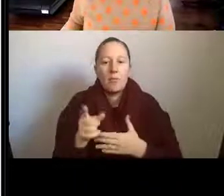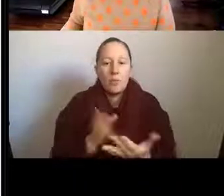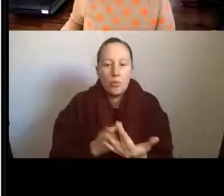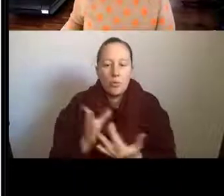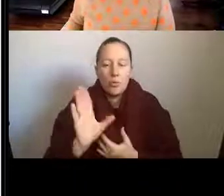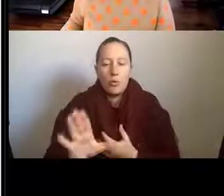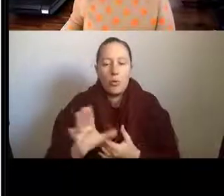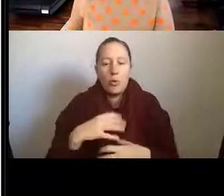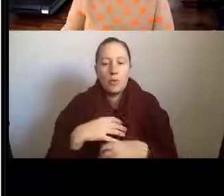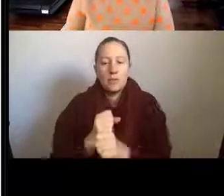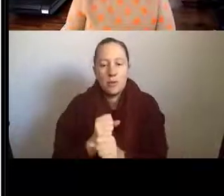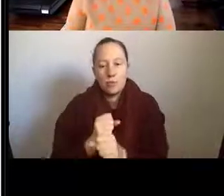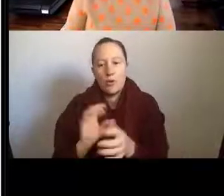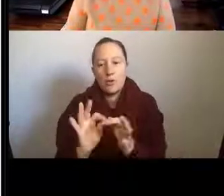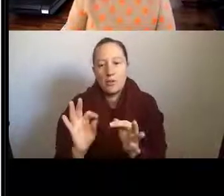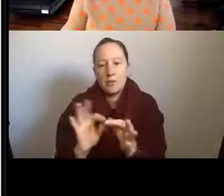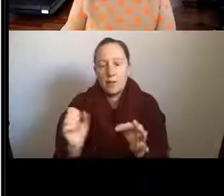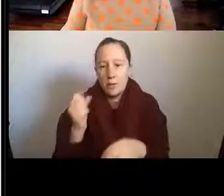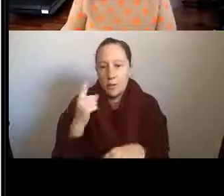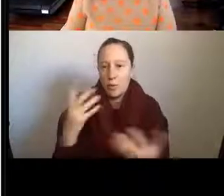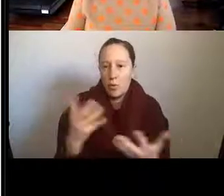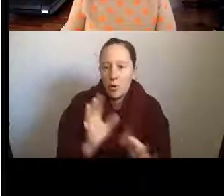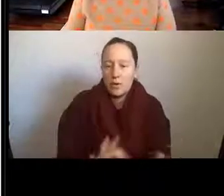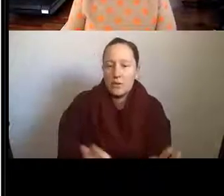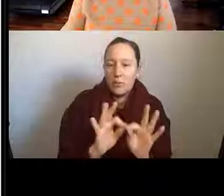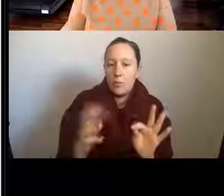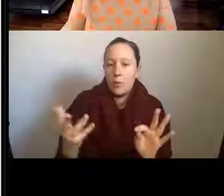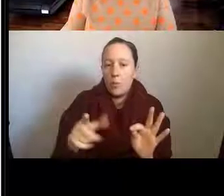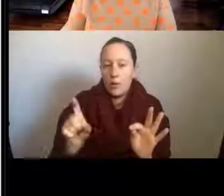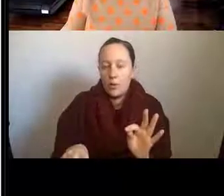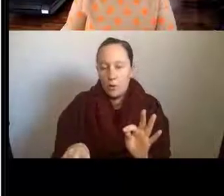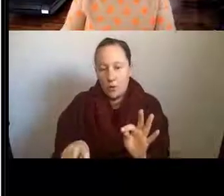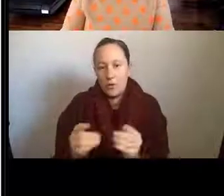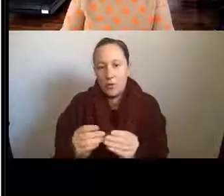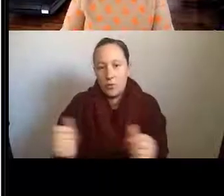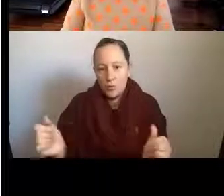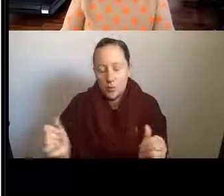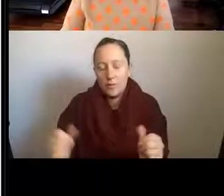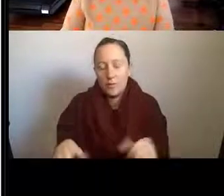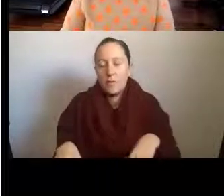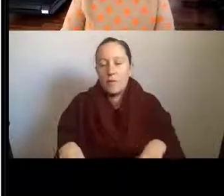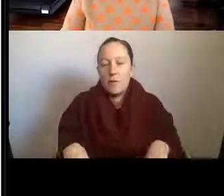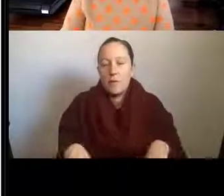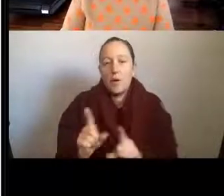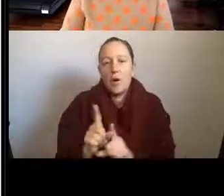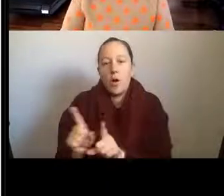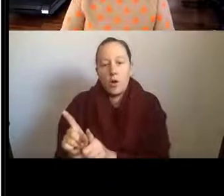and understand what's important and what you need to address. It's also going to contain information